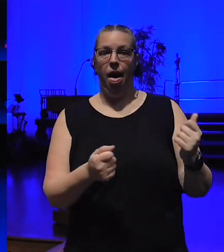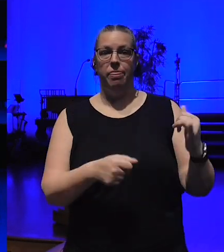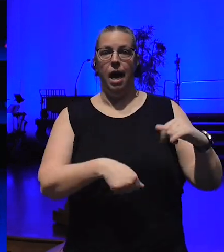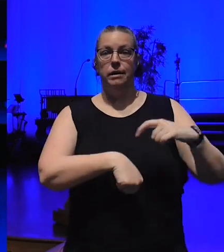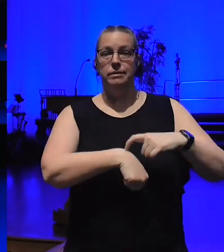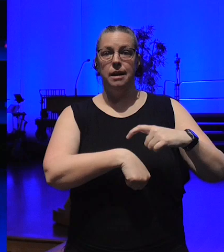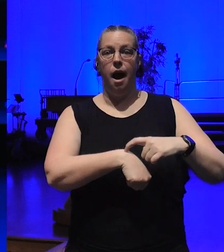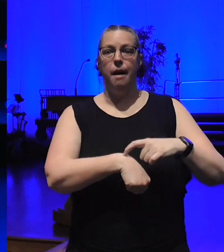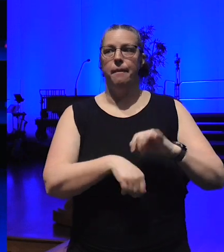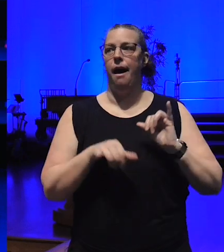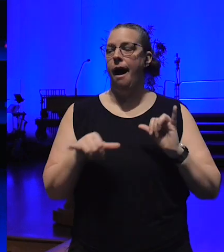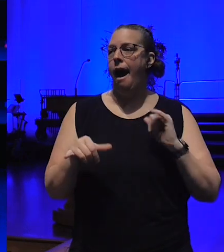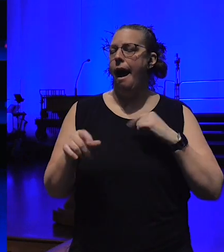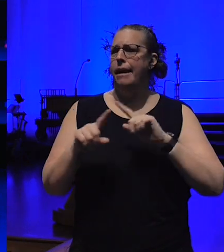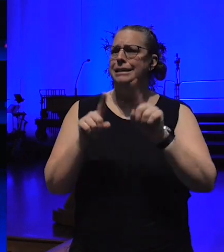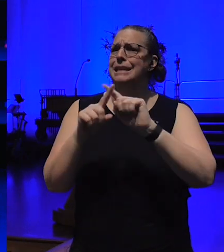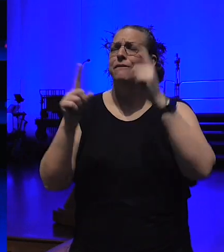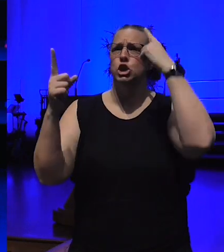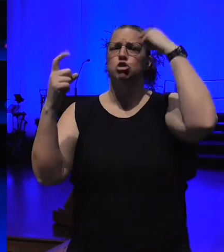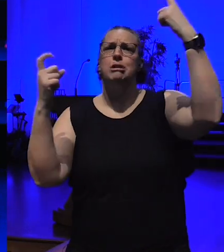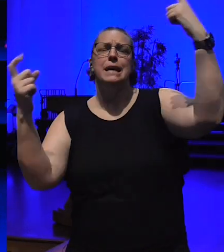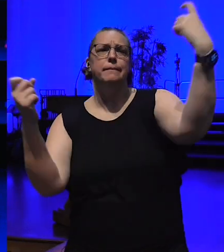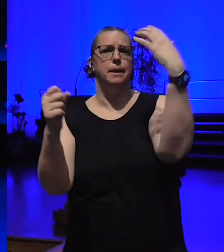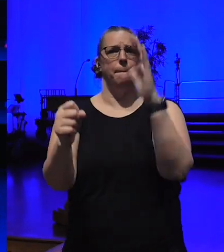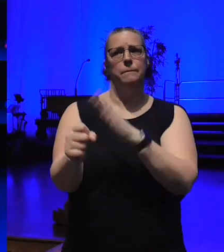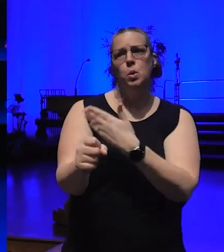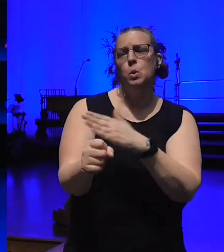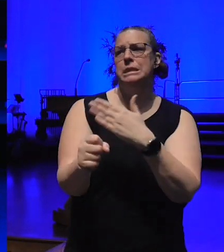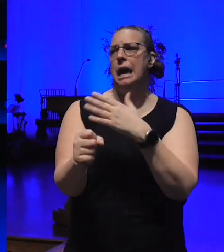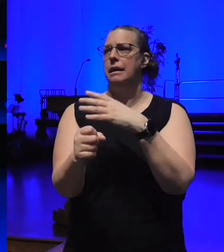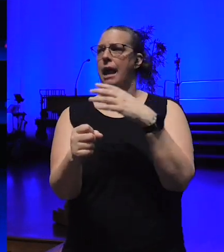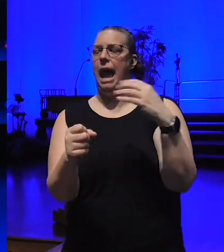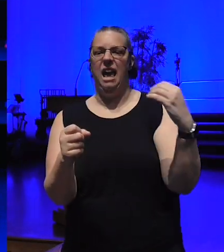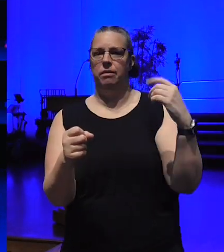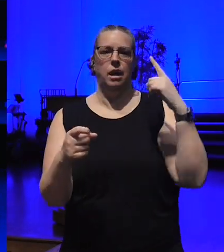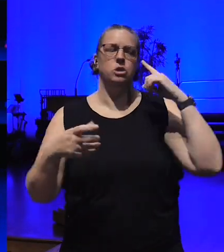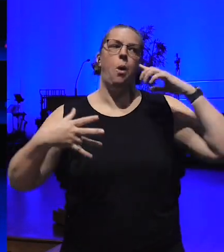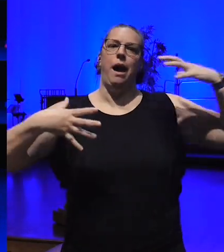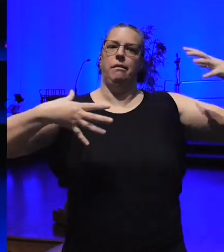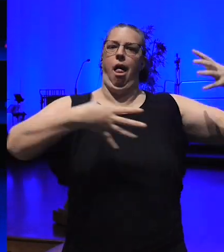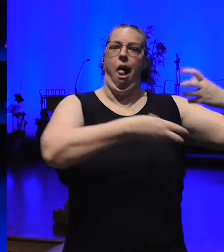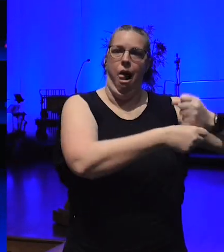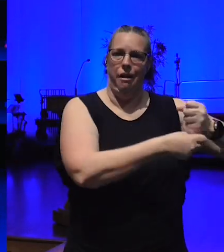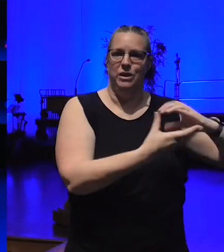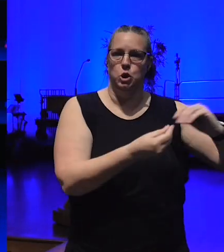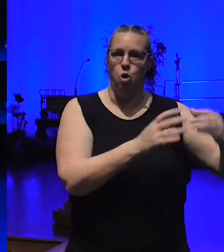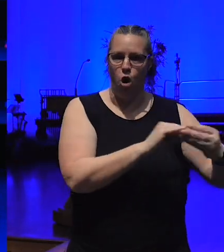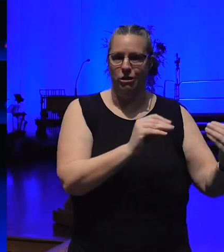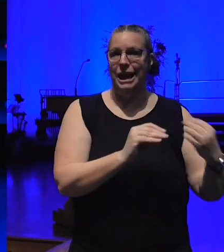started having all these dreams about music and to make a long story short I realized I had to